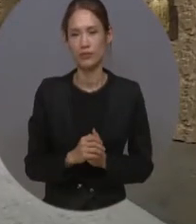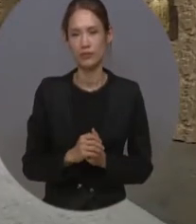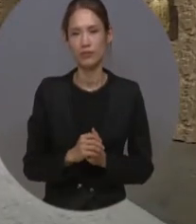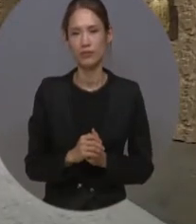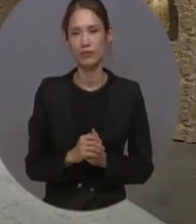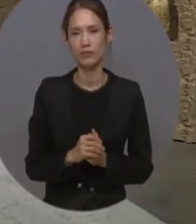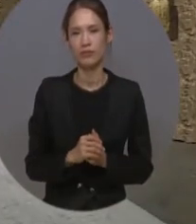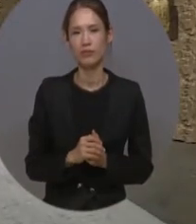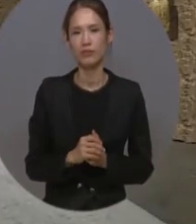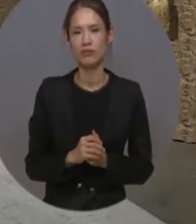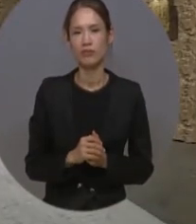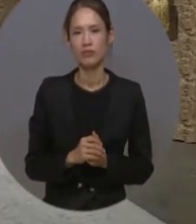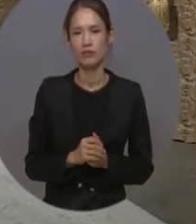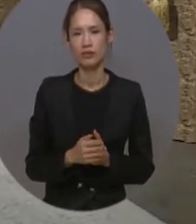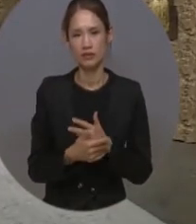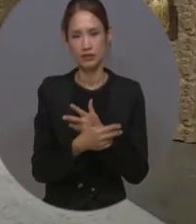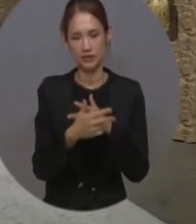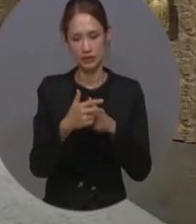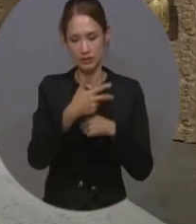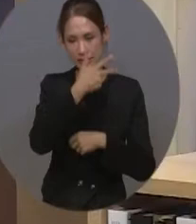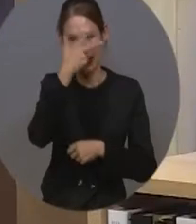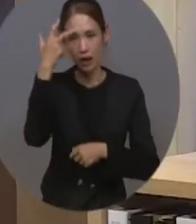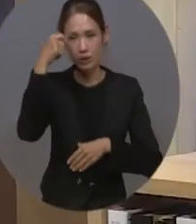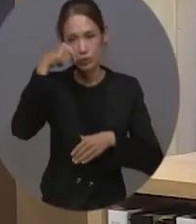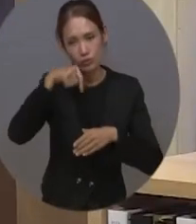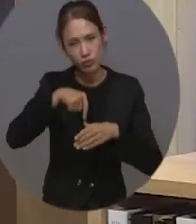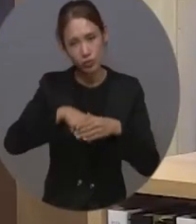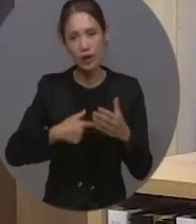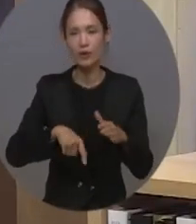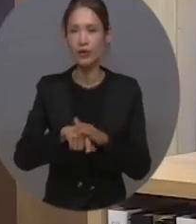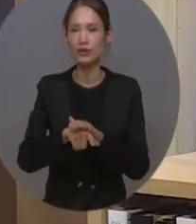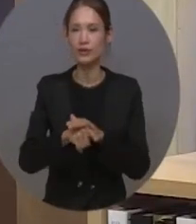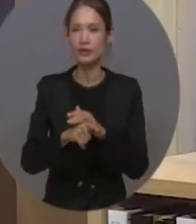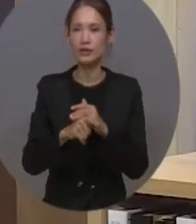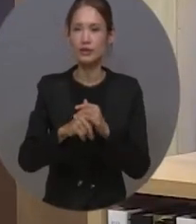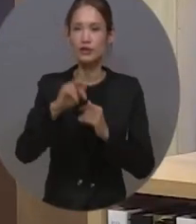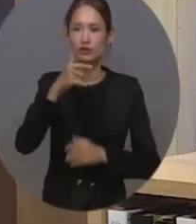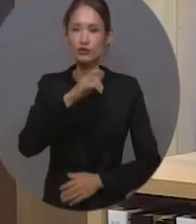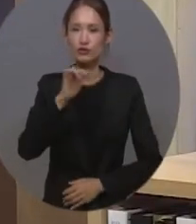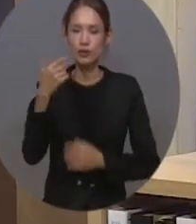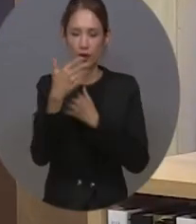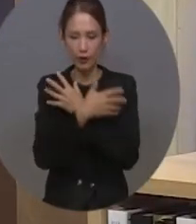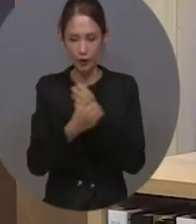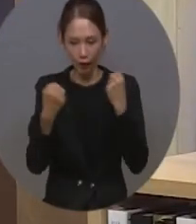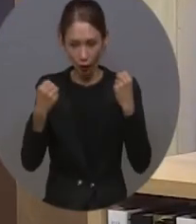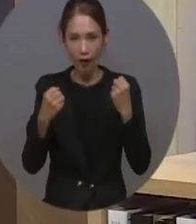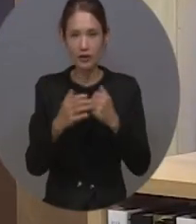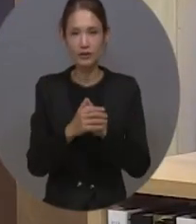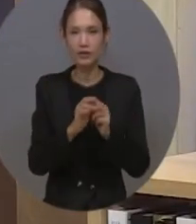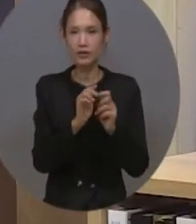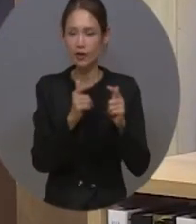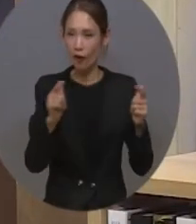So I know that you are carrying out various projects in the Institute of Sleep and Health to help people sleep well